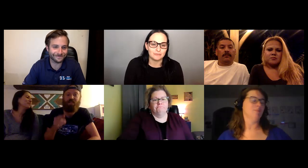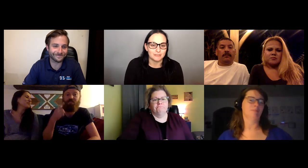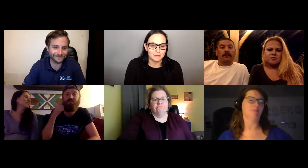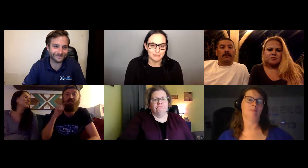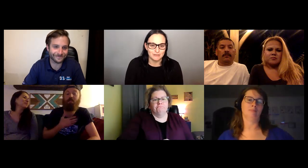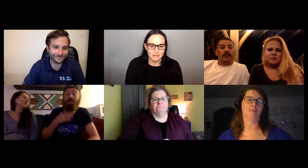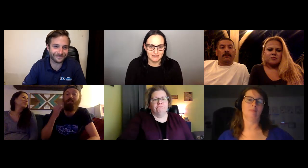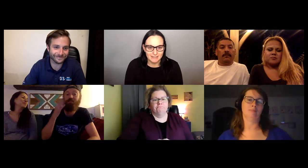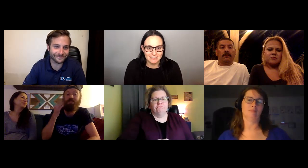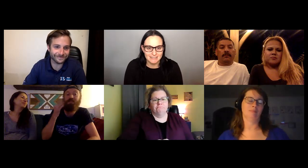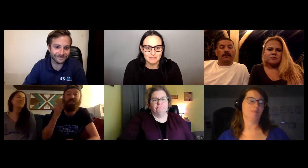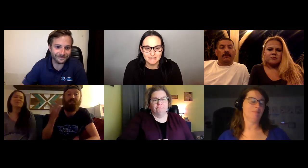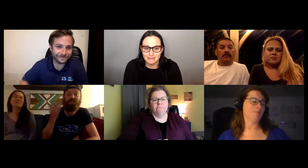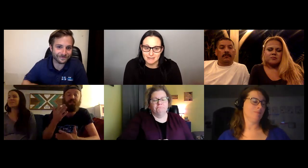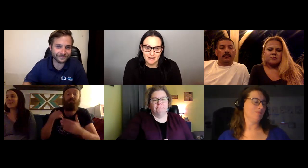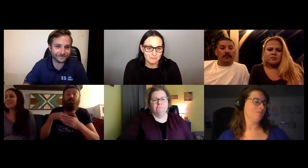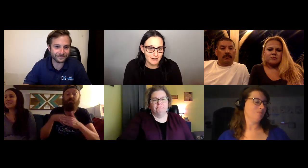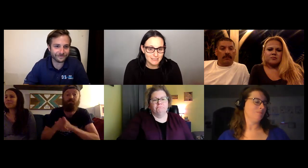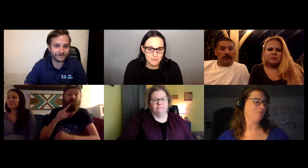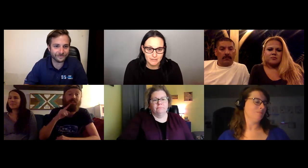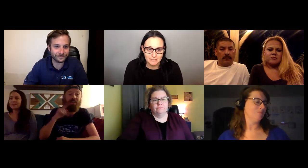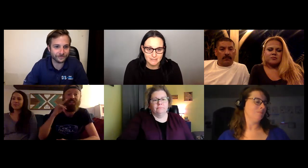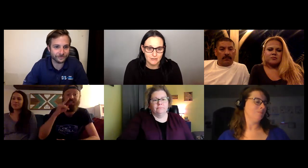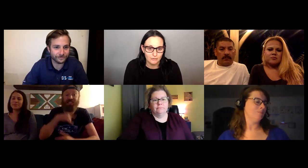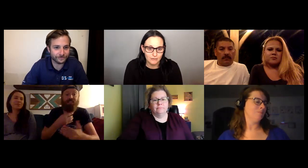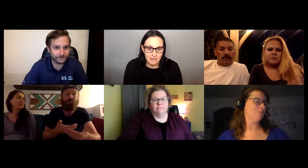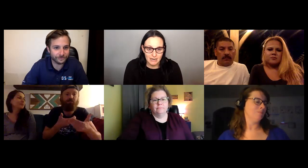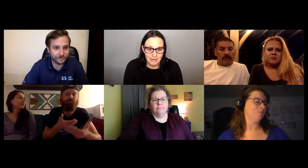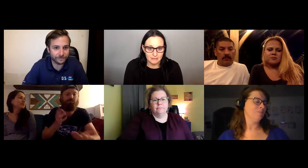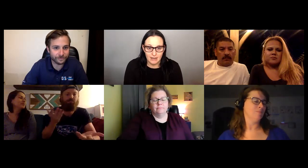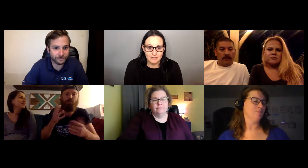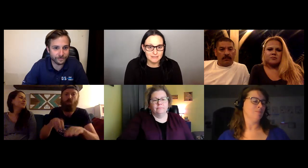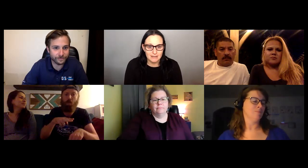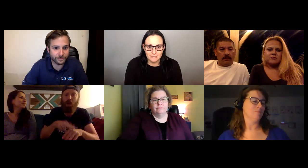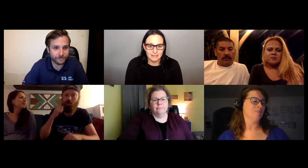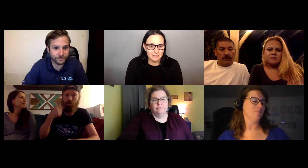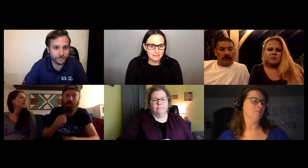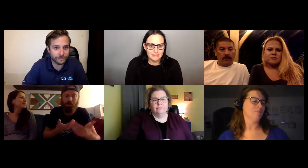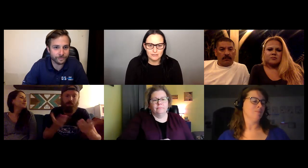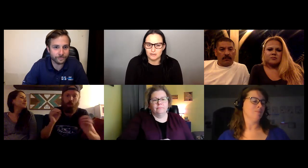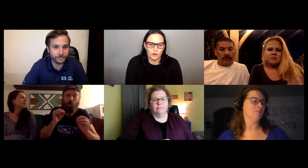experience for me and damian's saying yeah for my experience you know